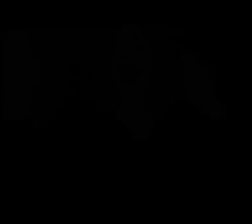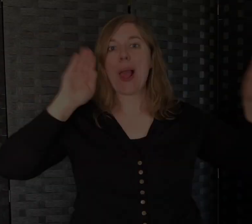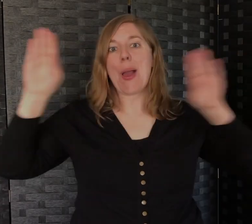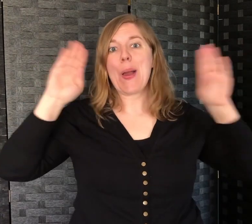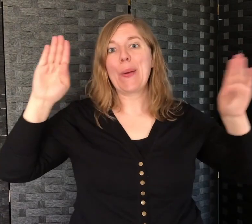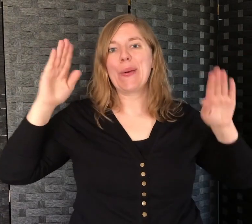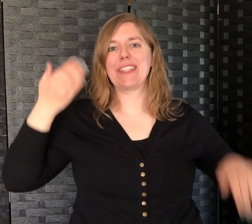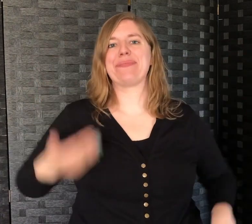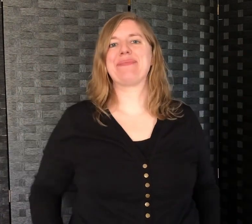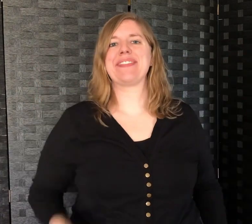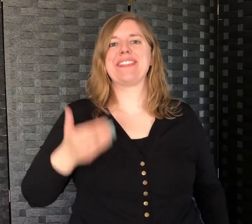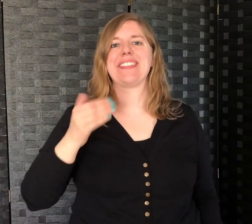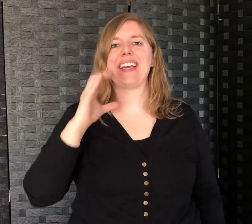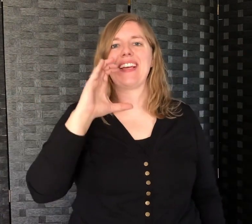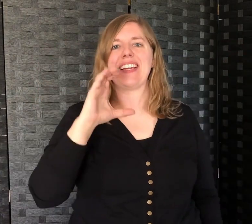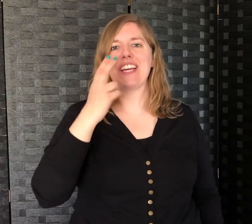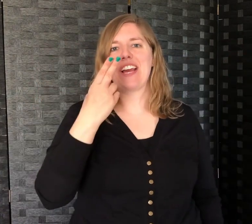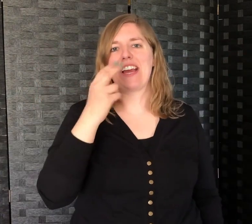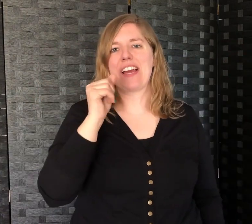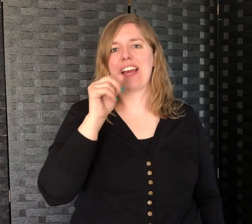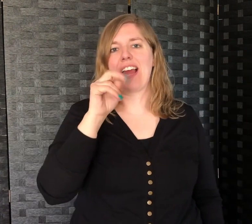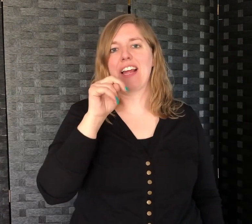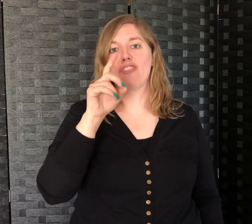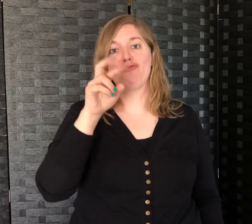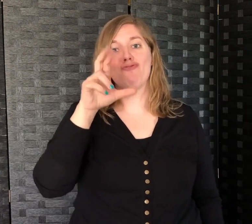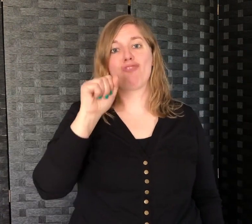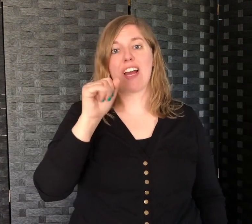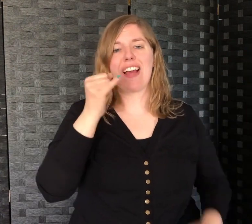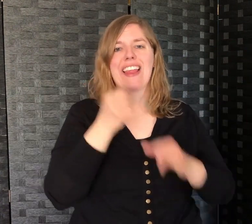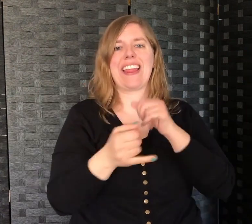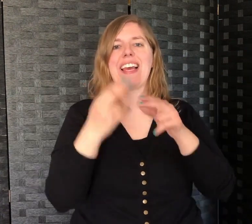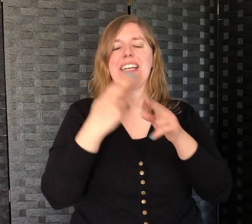Hello! My name is Chandra Petersen.